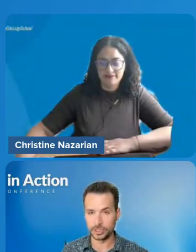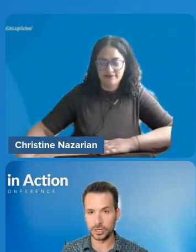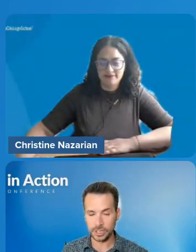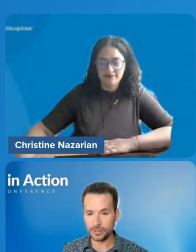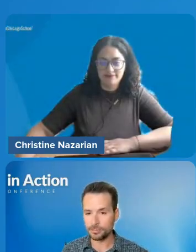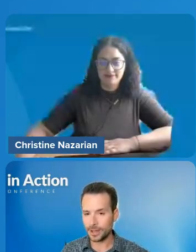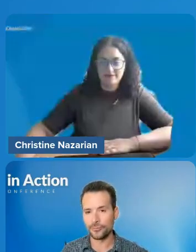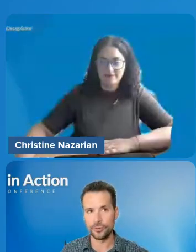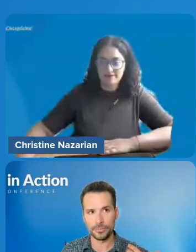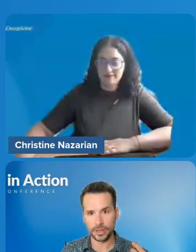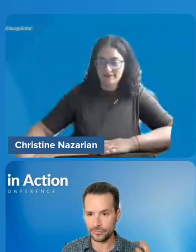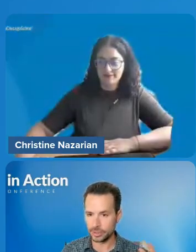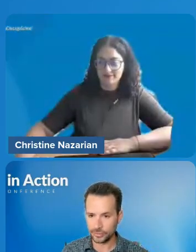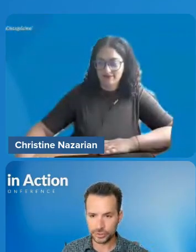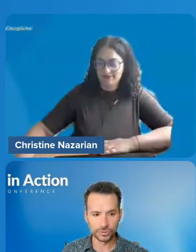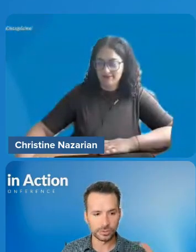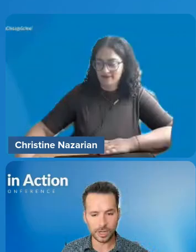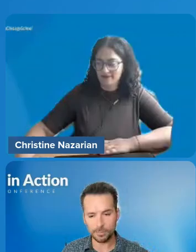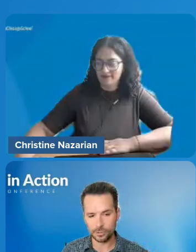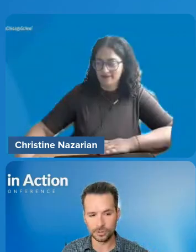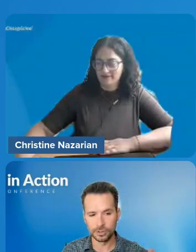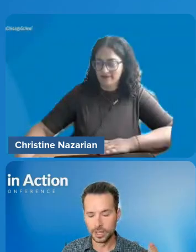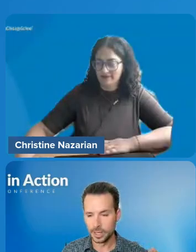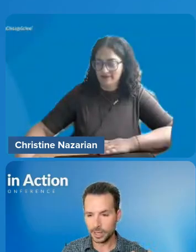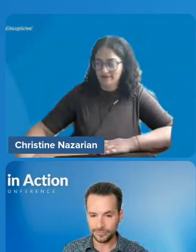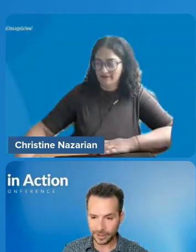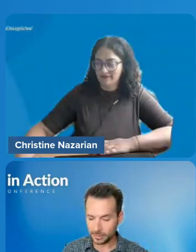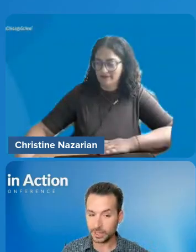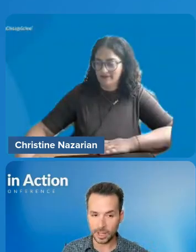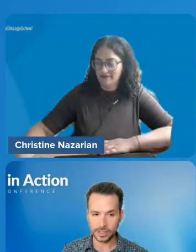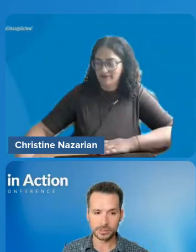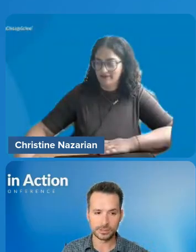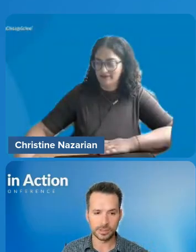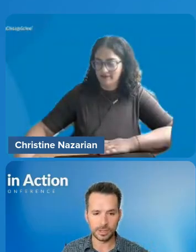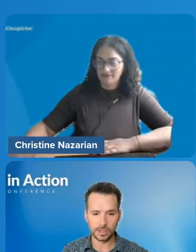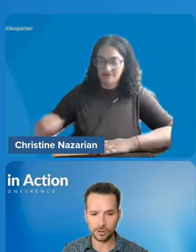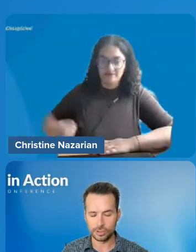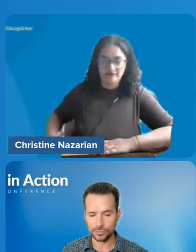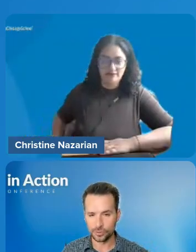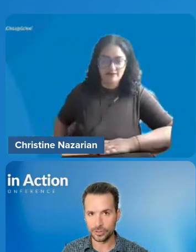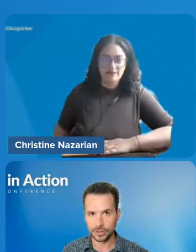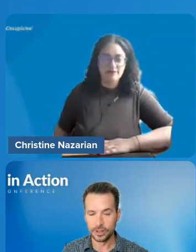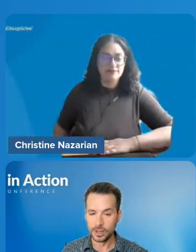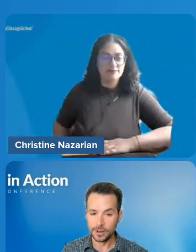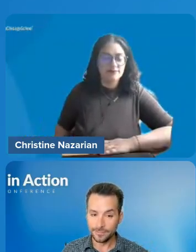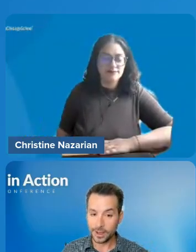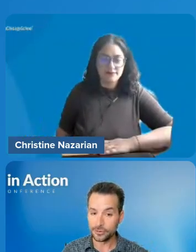And in the platform, they have individual couple and family clients across more than five hundred